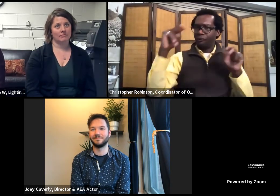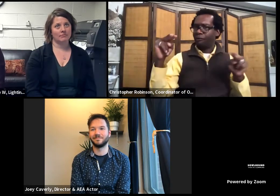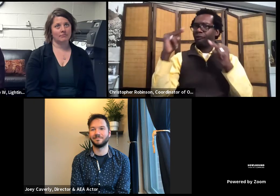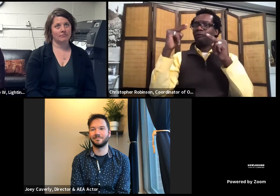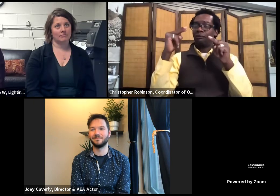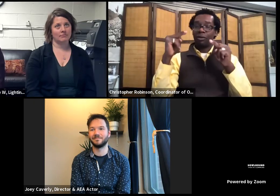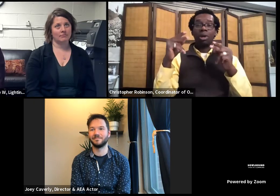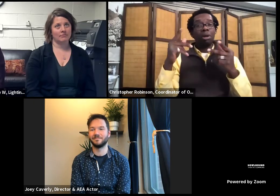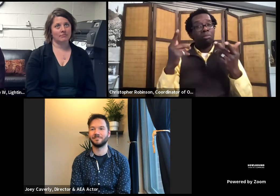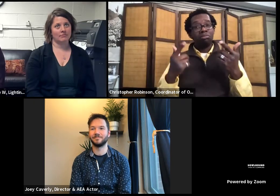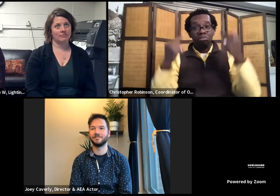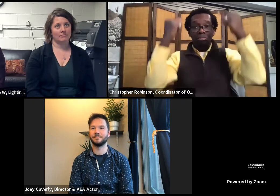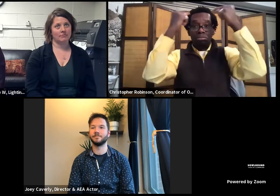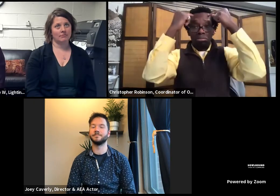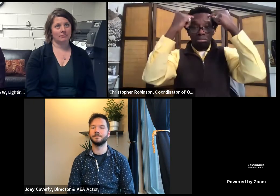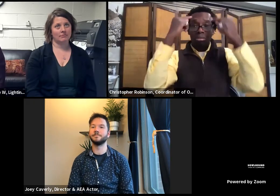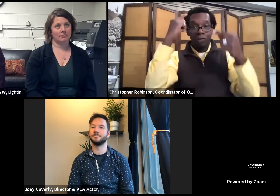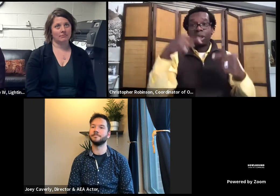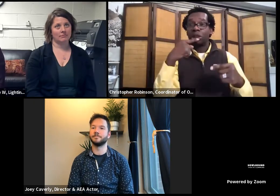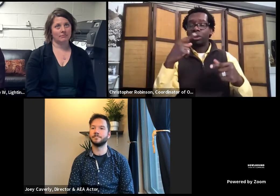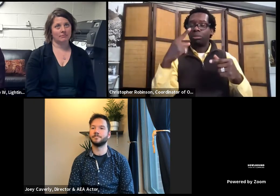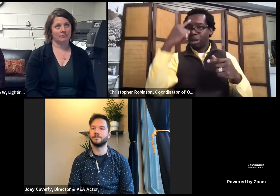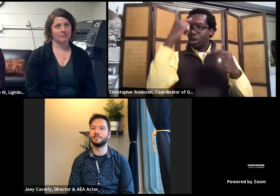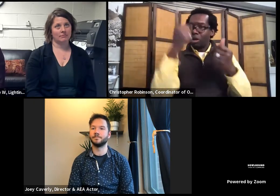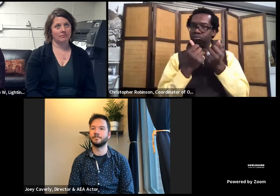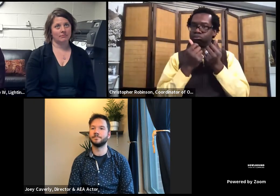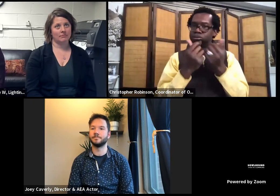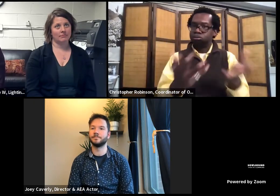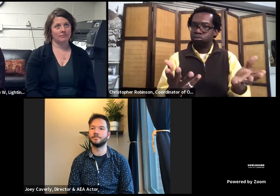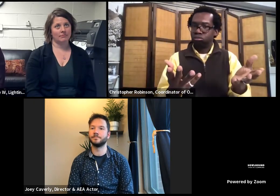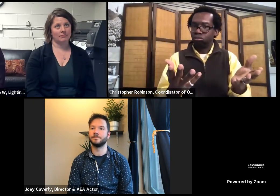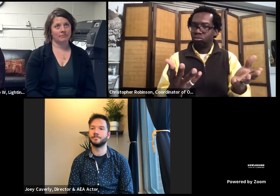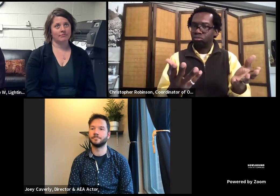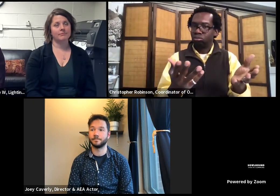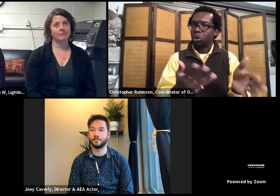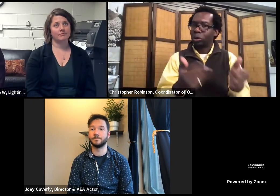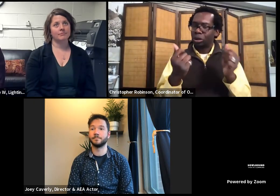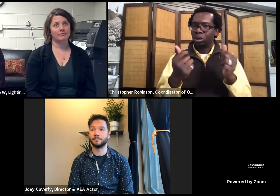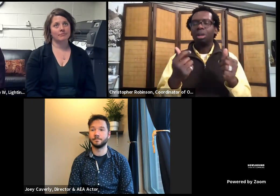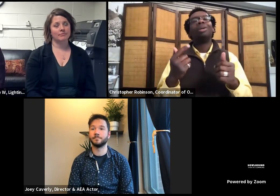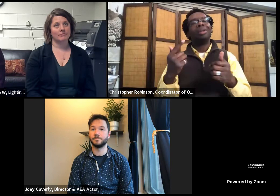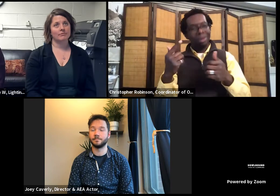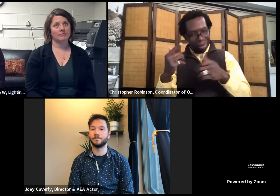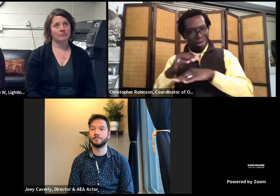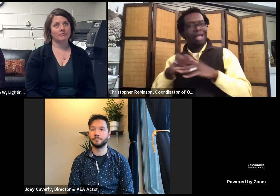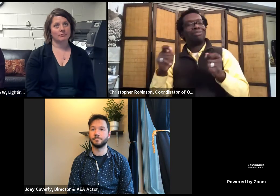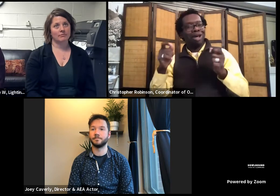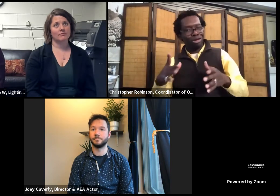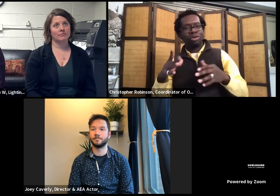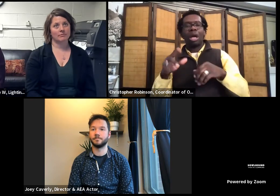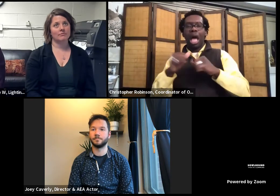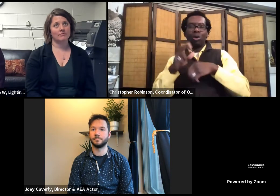try to be aware of eye gaze. Hearing people get worn our quickly, certainly,